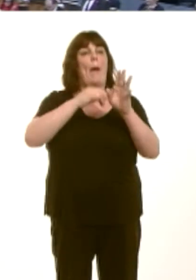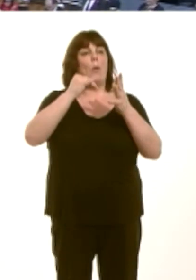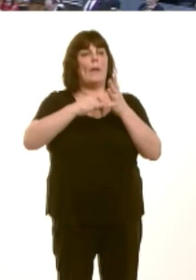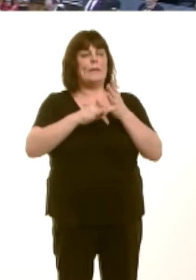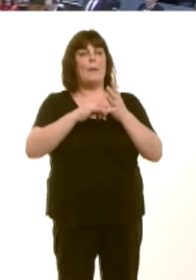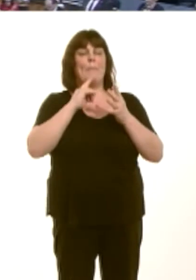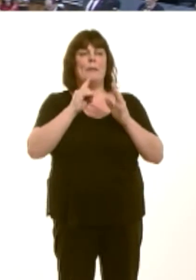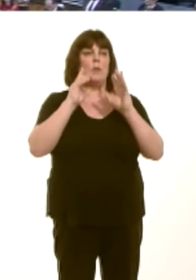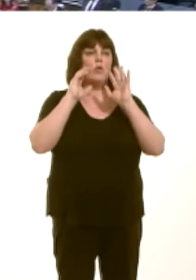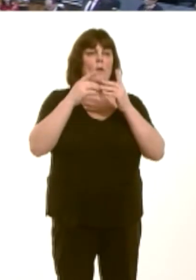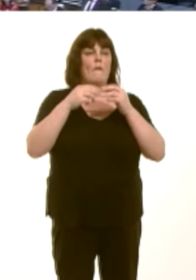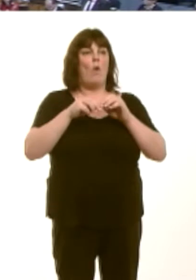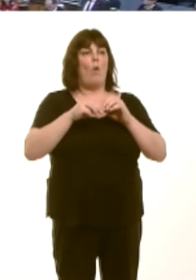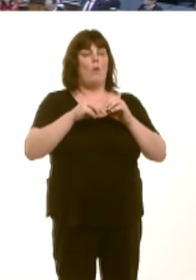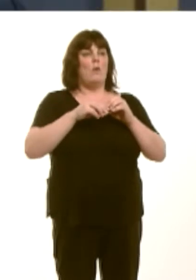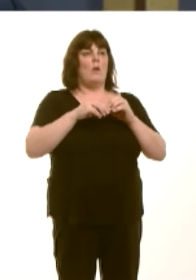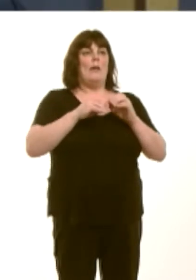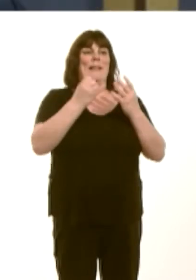and sixth-form provision in particular.